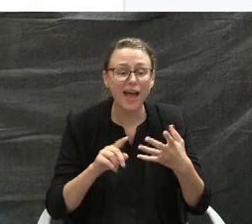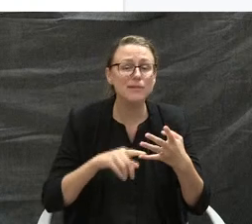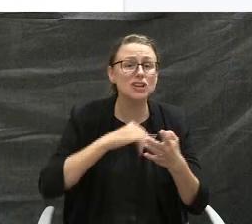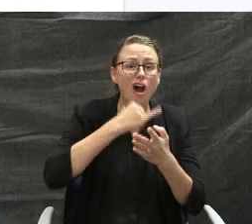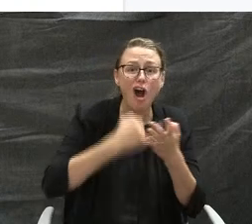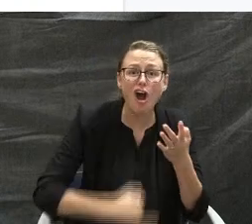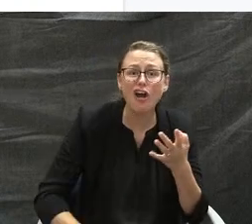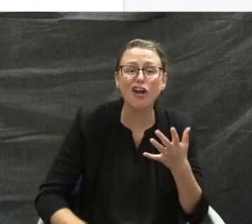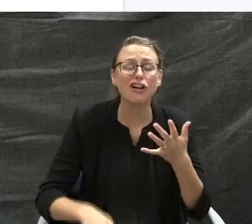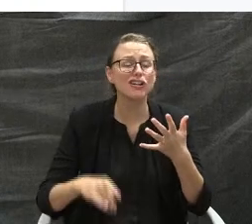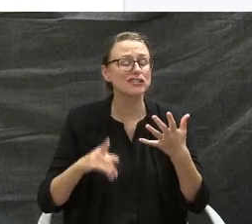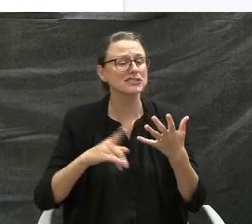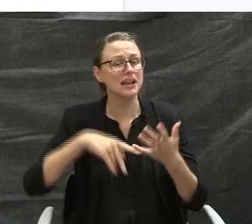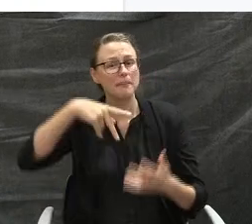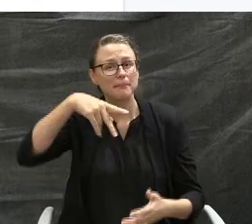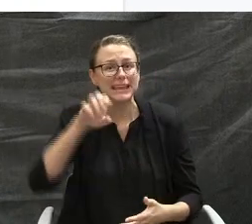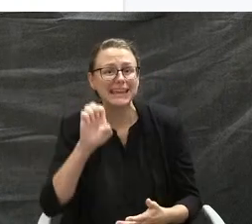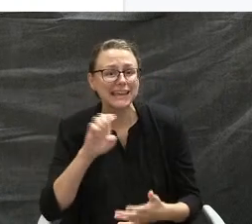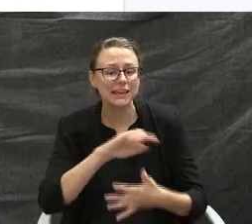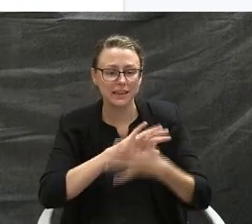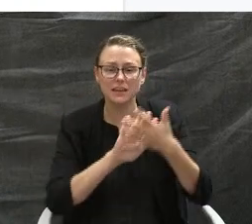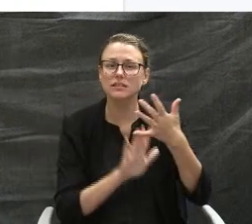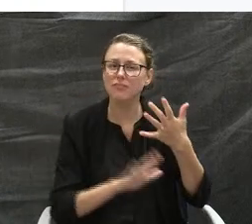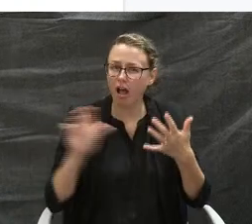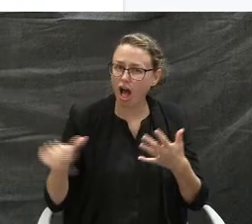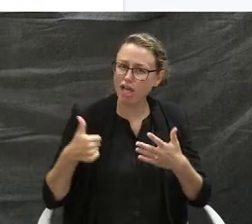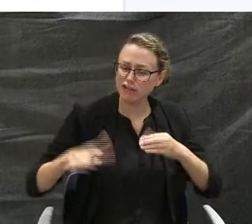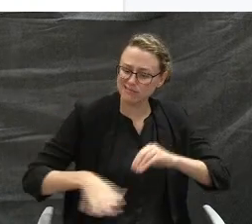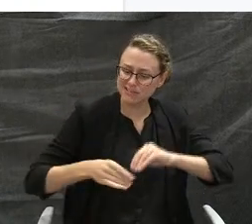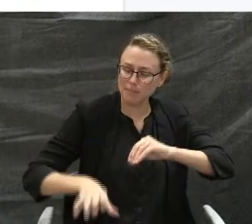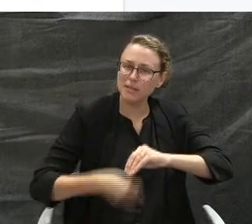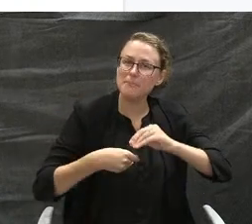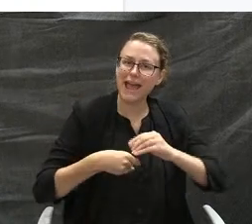supplemental enrichment activities for teacher discretion check out physical textbooks, novels and materials